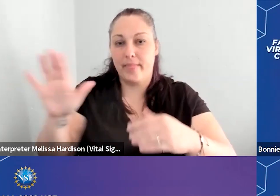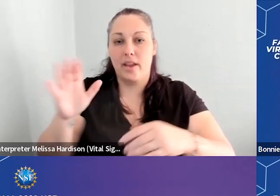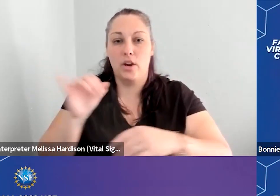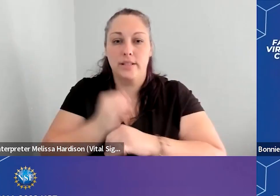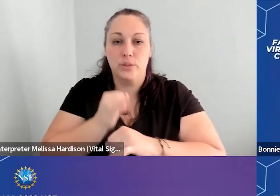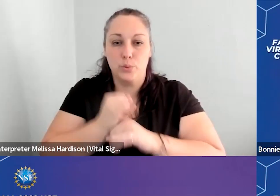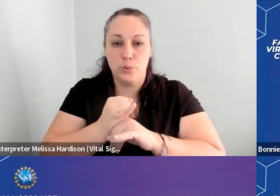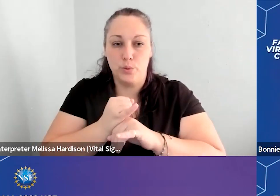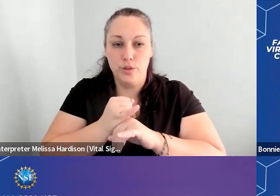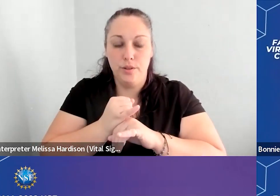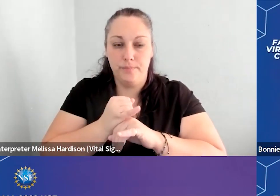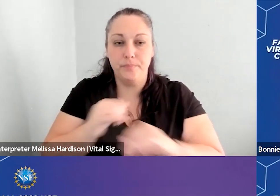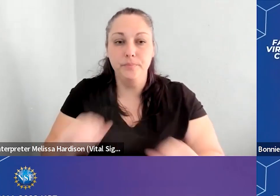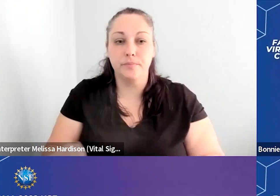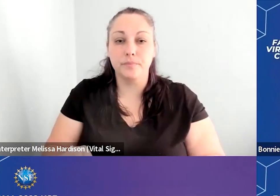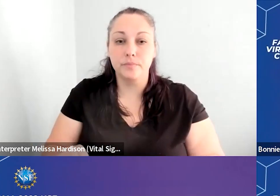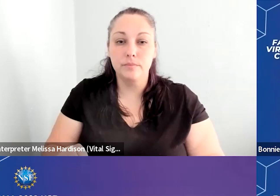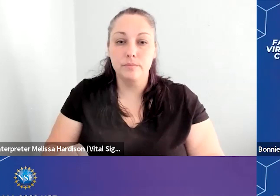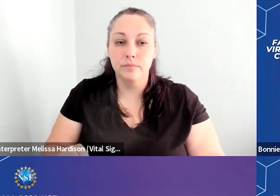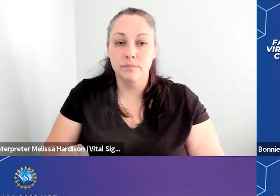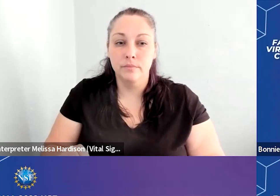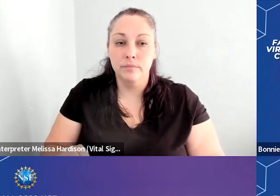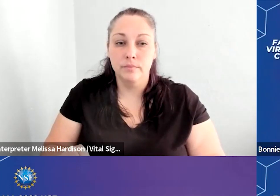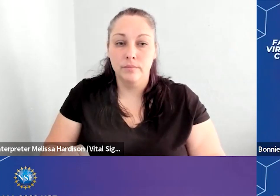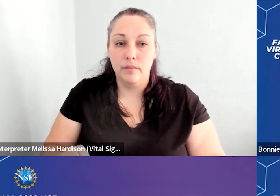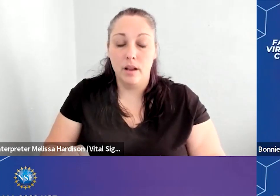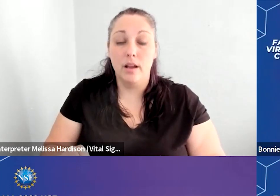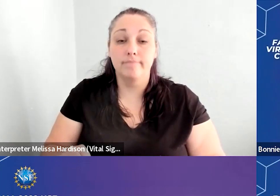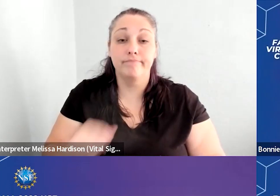The list of, you know, areas that are included is long.